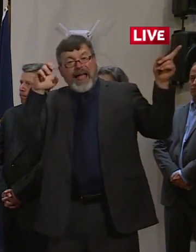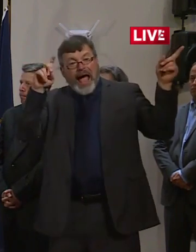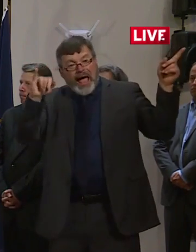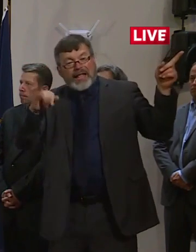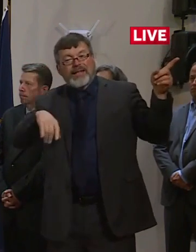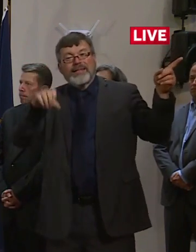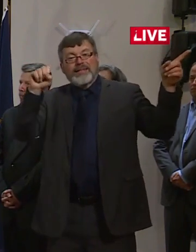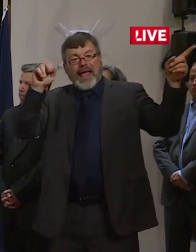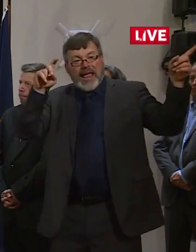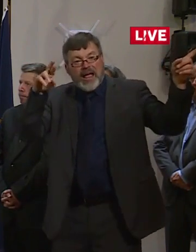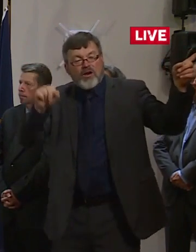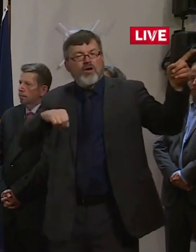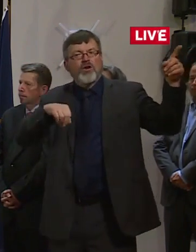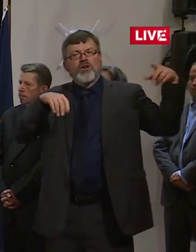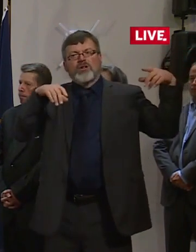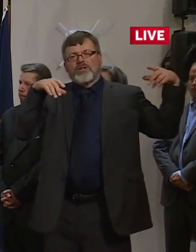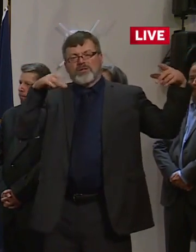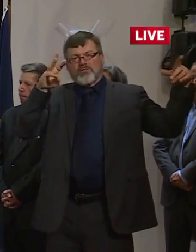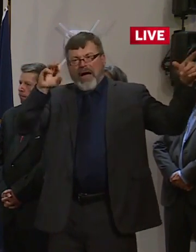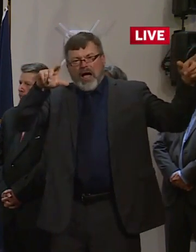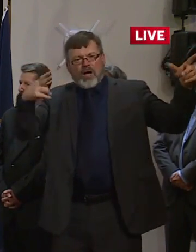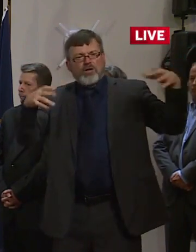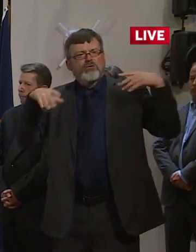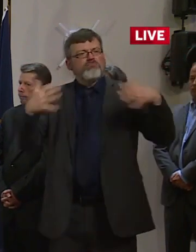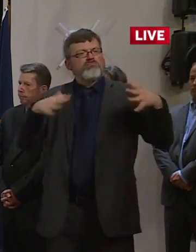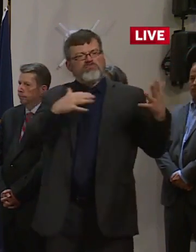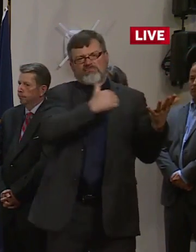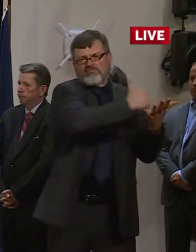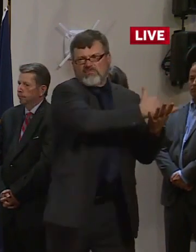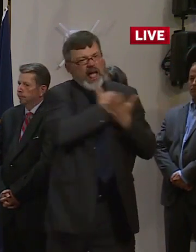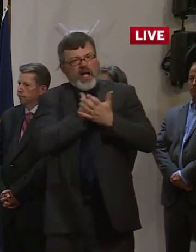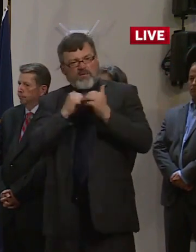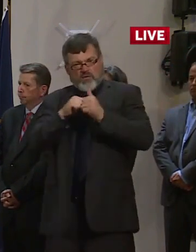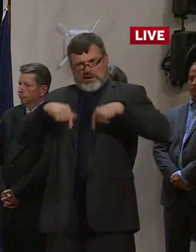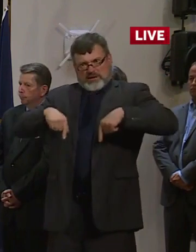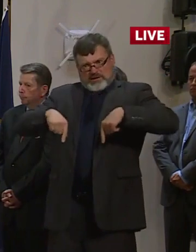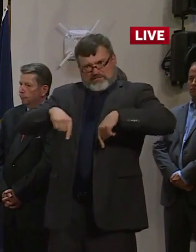WITHOUT SENATOR LAHEY, SENATOR SANDERS, AND CONGRESSMAN WELCH,